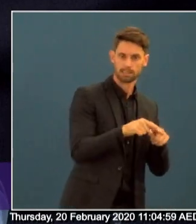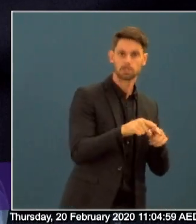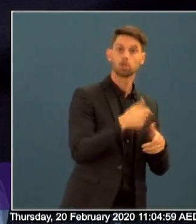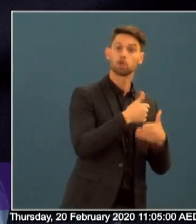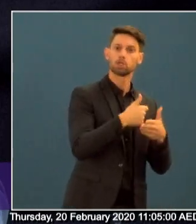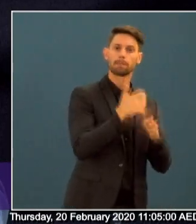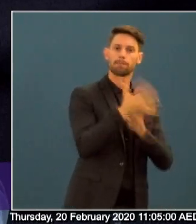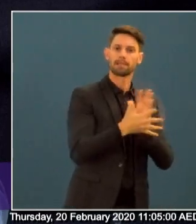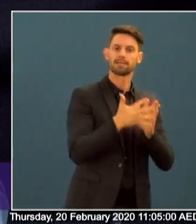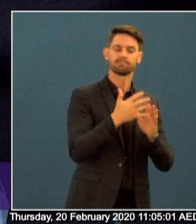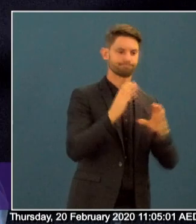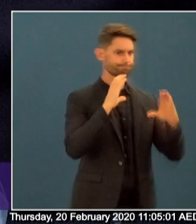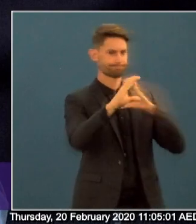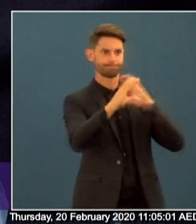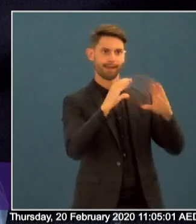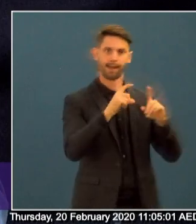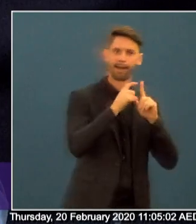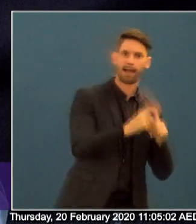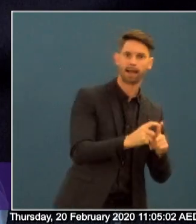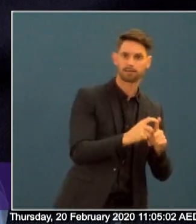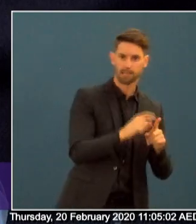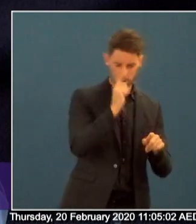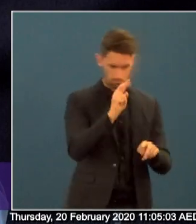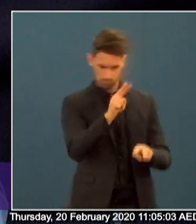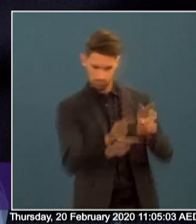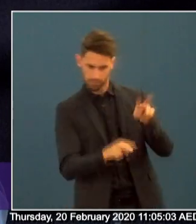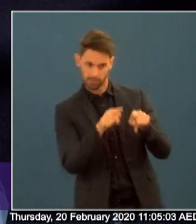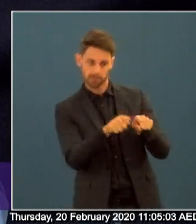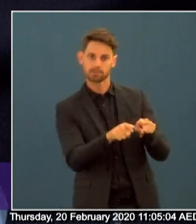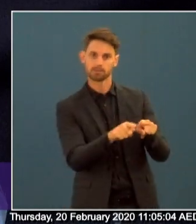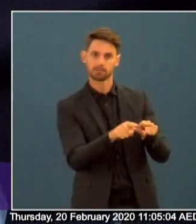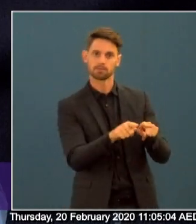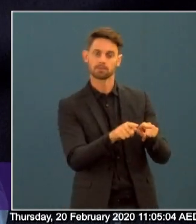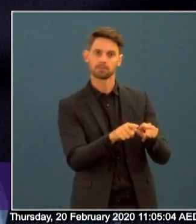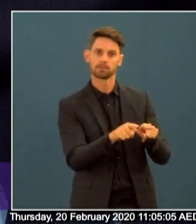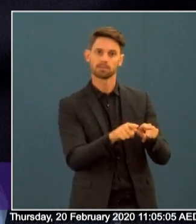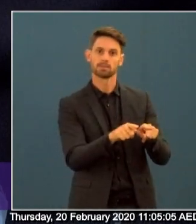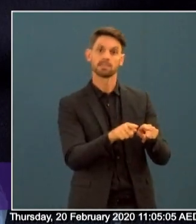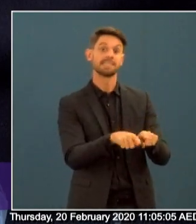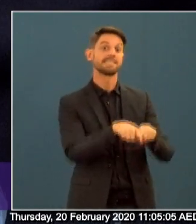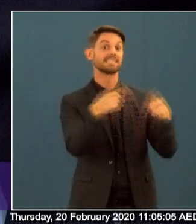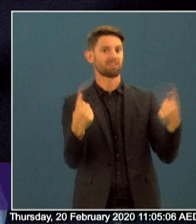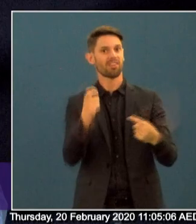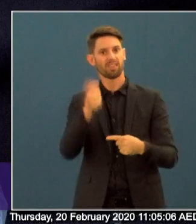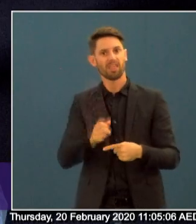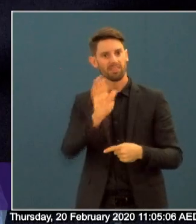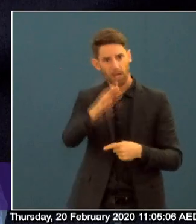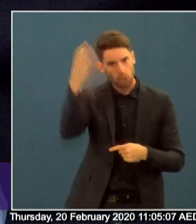with social communication, those are judged relative to the understanding of the person's intellectual ability, as well.